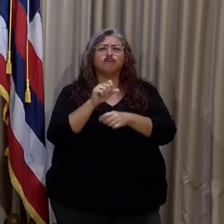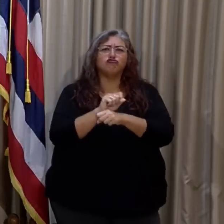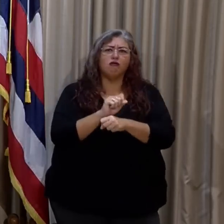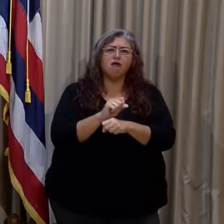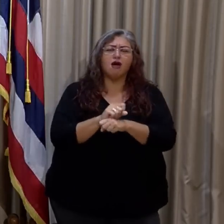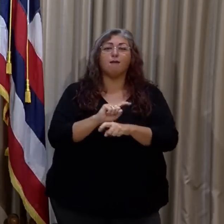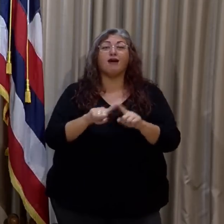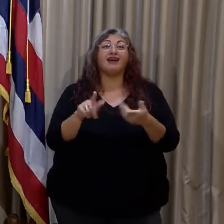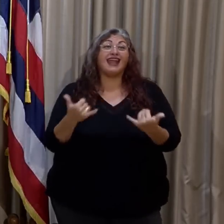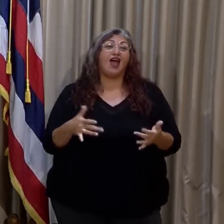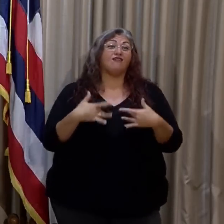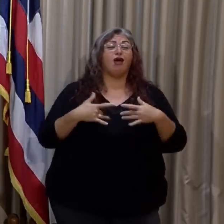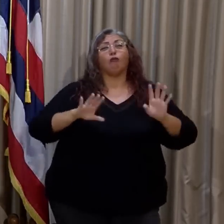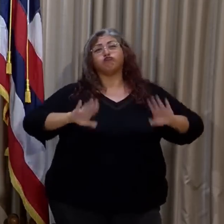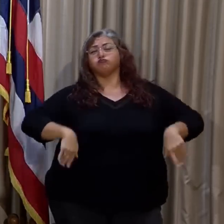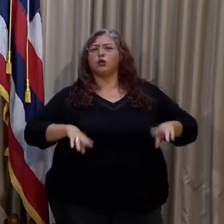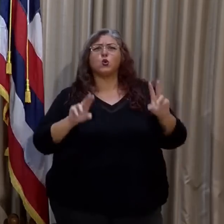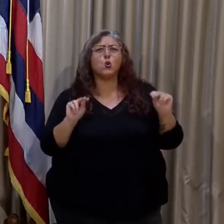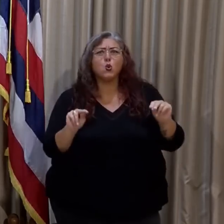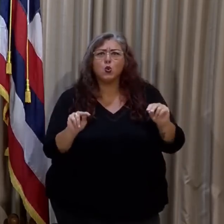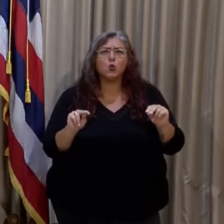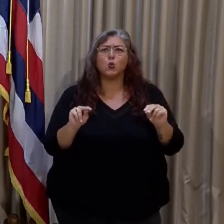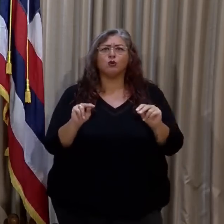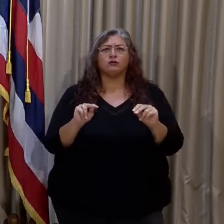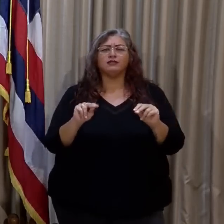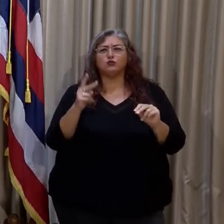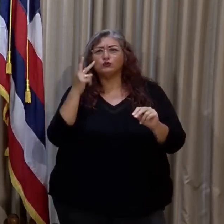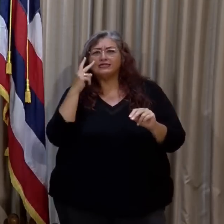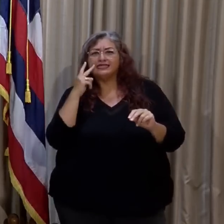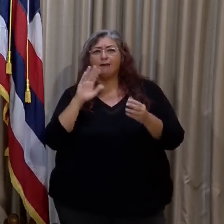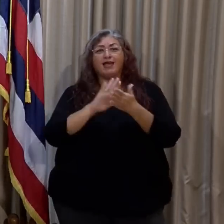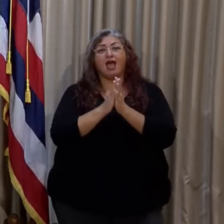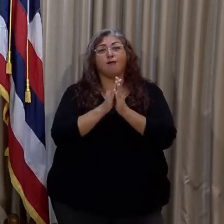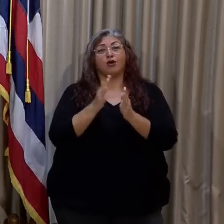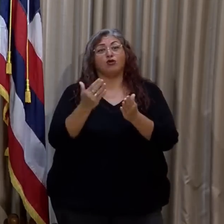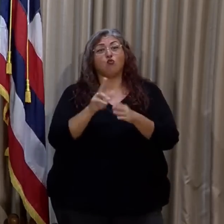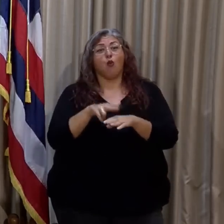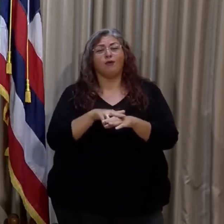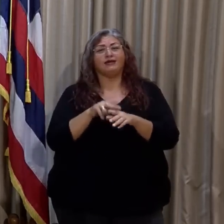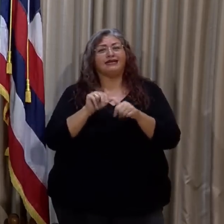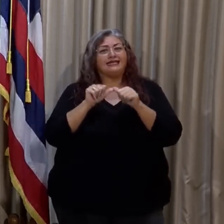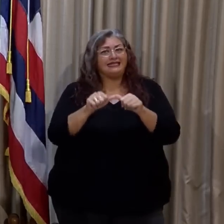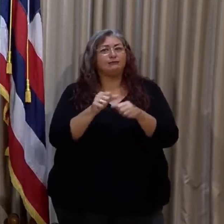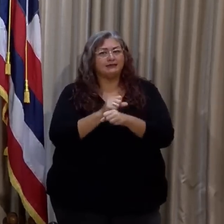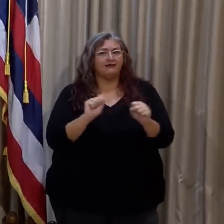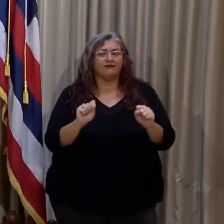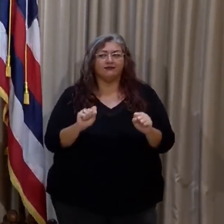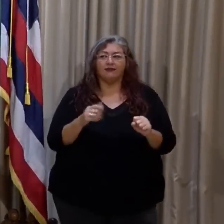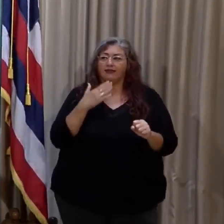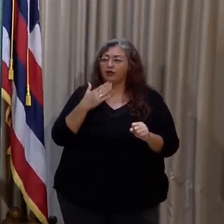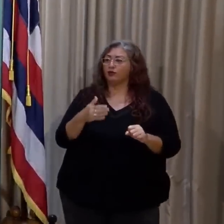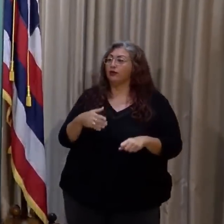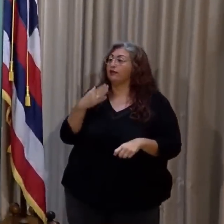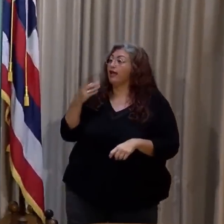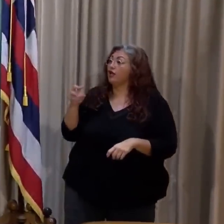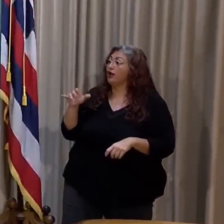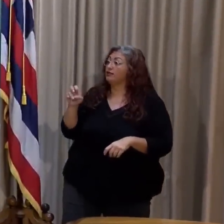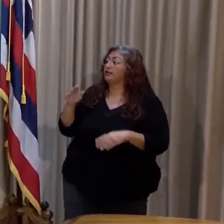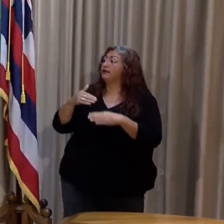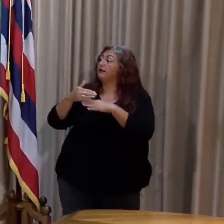REQUIREMENTS. YOU HAVE ALL DONE A GREAT JOB SO FAR, LET'S NOT LET OUR GUARD DOWN NOW AS WE REBUILD OUR ECONOMY, AND CONSIDER A NEW NORMAL.